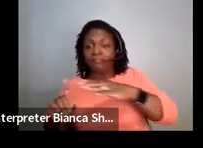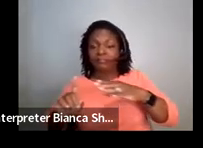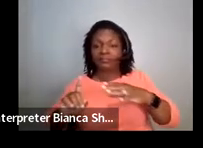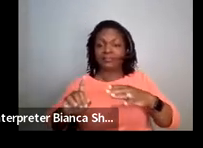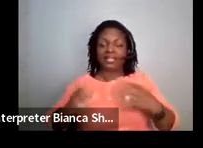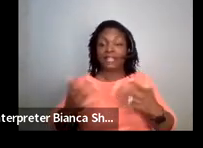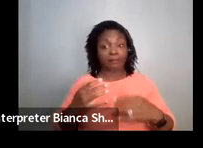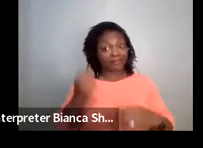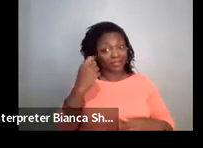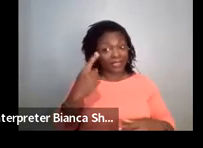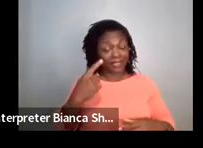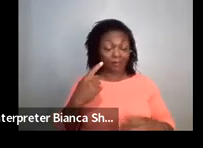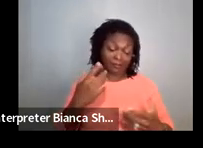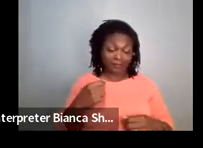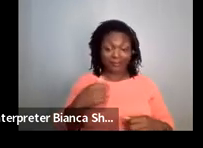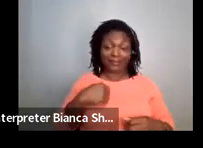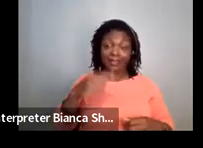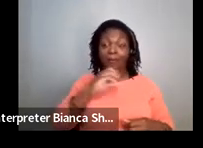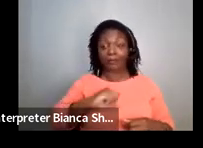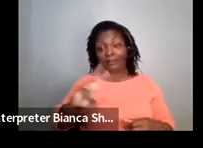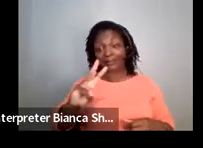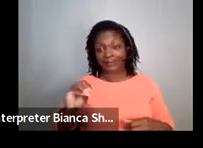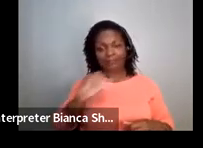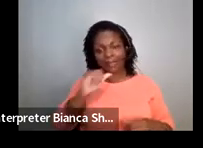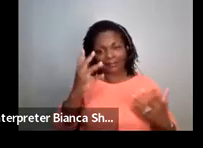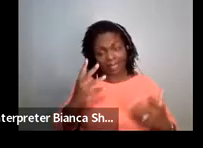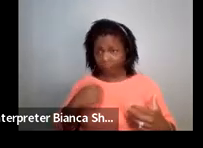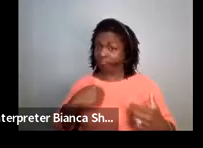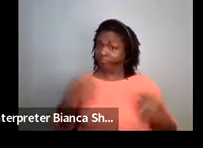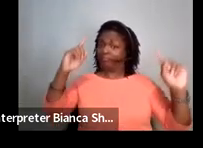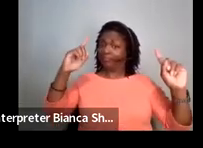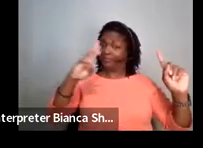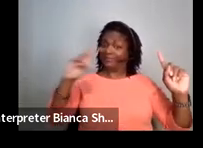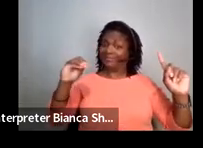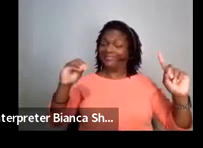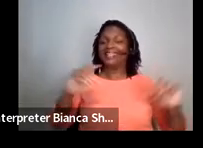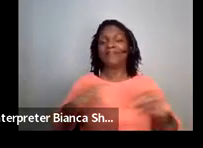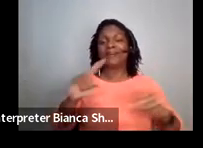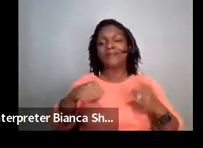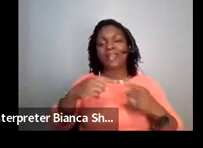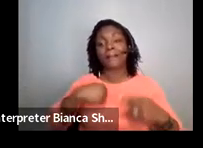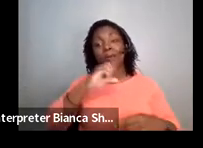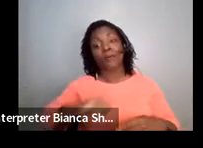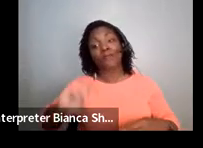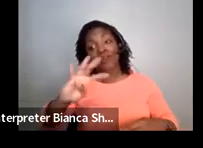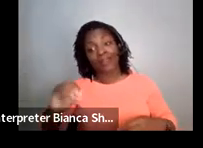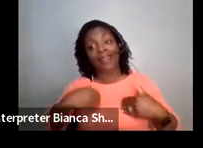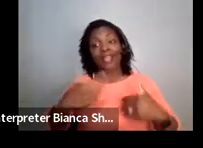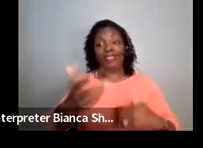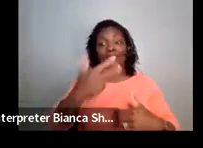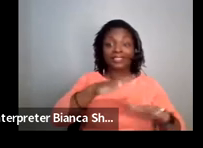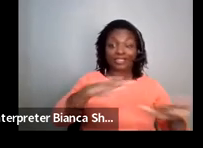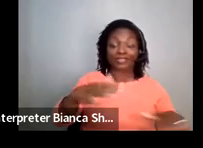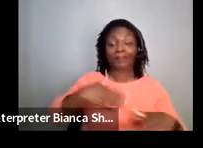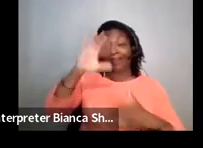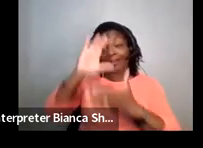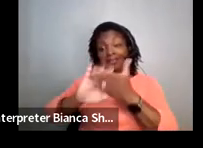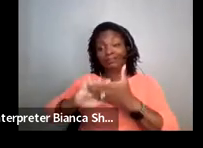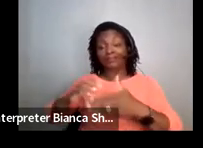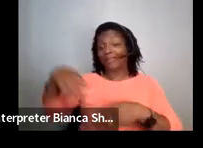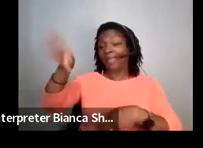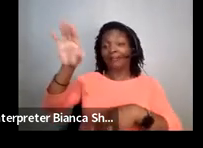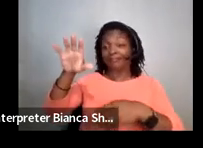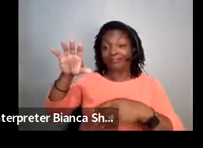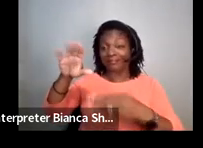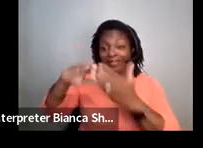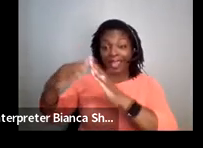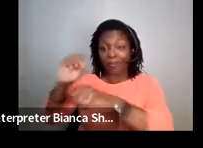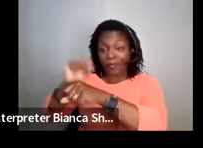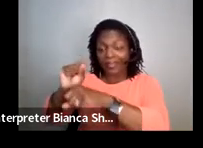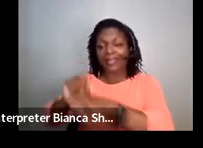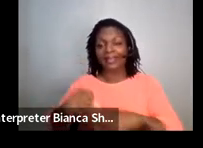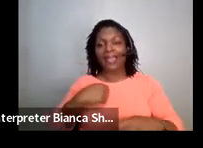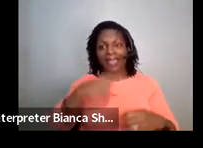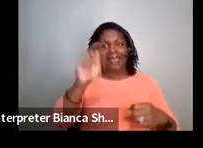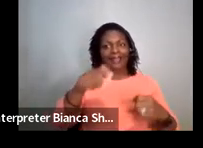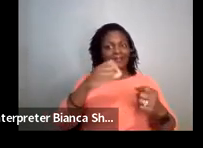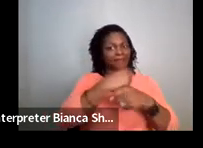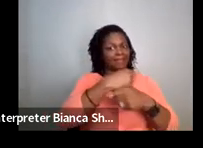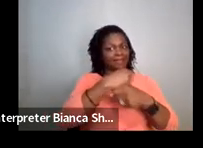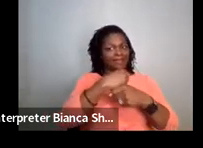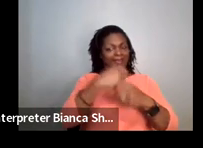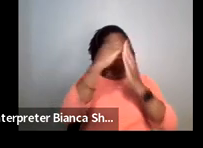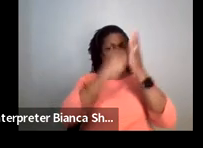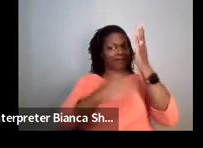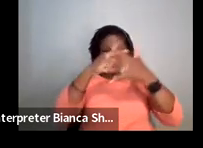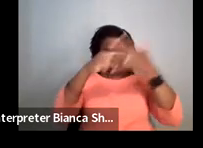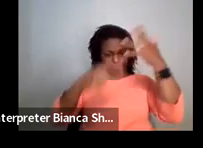So it's a good thing right But when I was 40, and had 3 children working that full-time job, and a husband out of town each morning I had to make myself a little list in my head Uber boot and just what I was going to